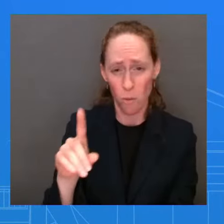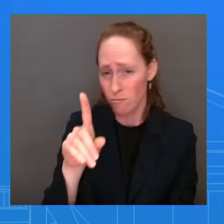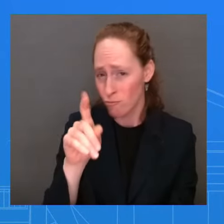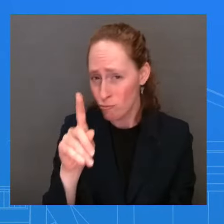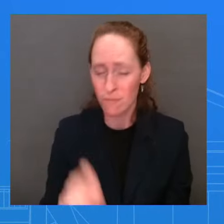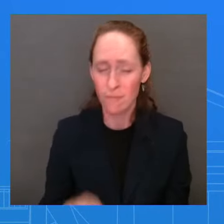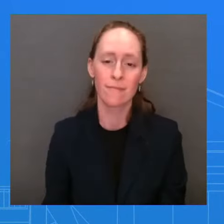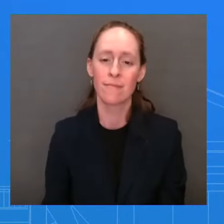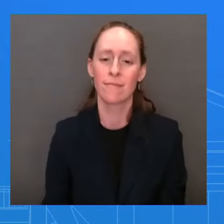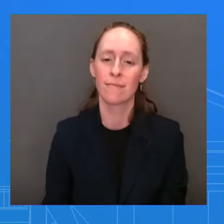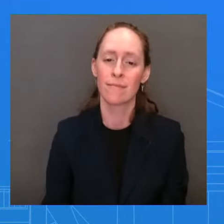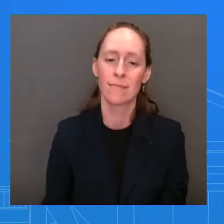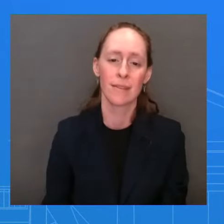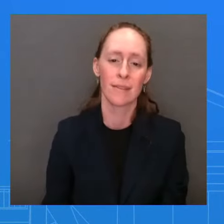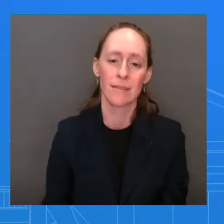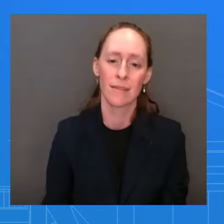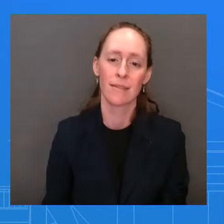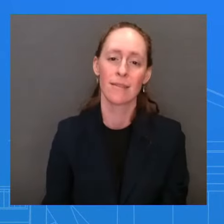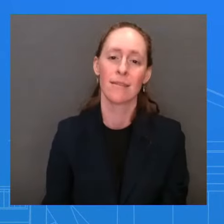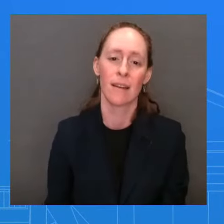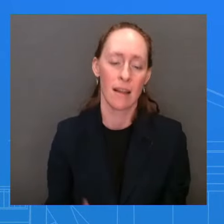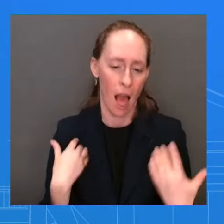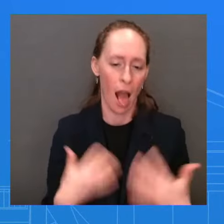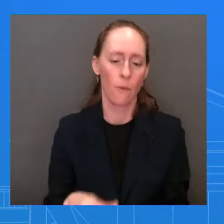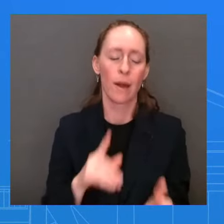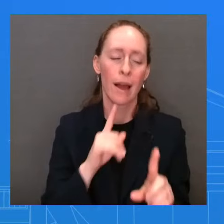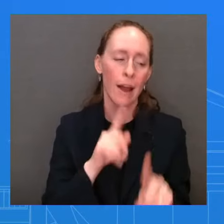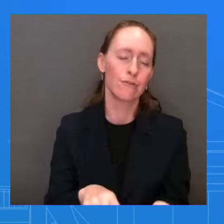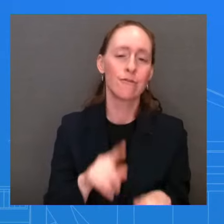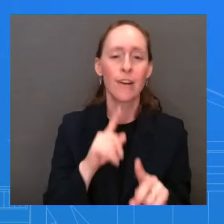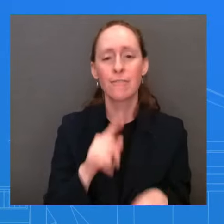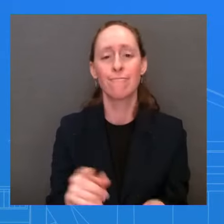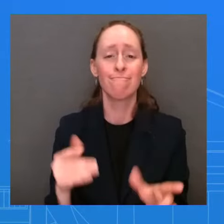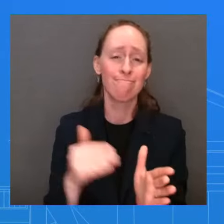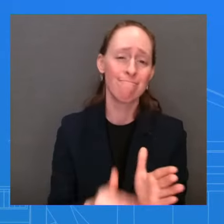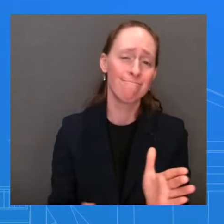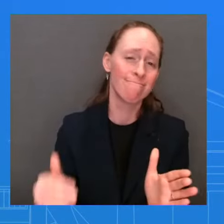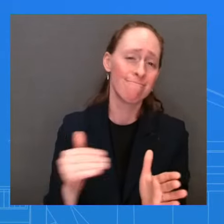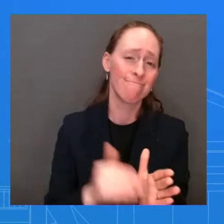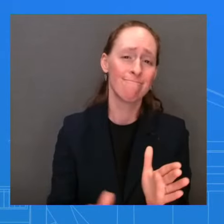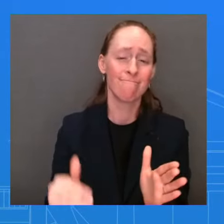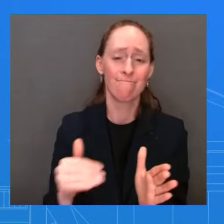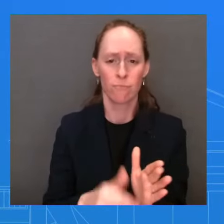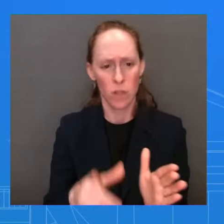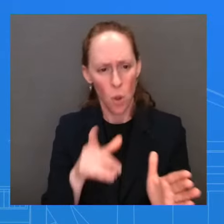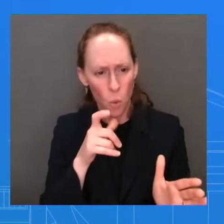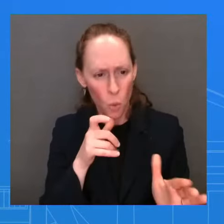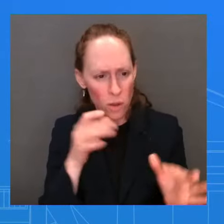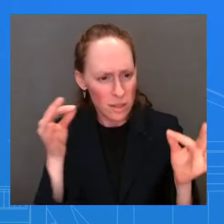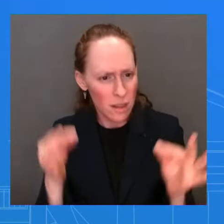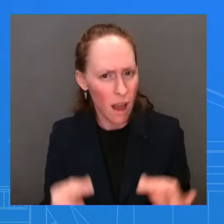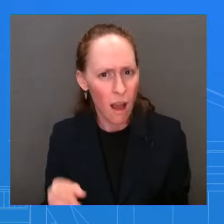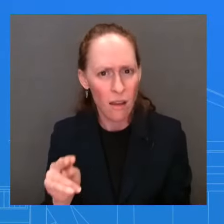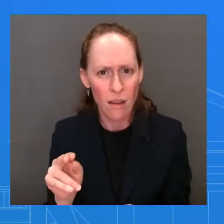that is going to be up to NATO and the NATO Allies to decide. The U.S. position, when it comes to NATO accession,